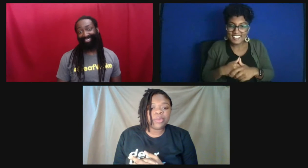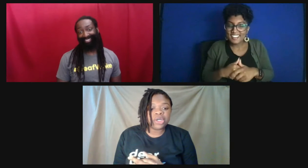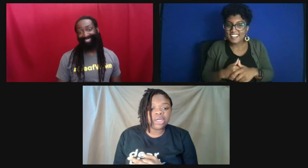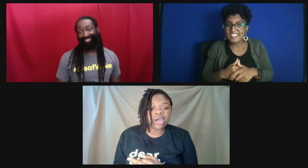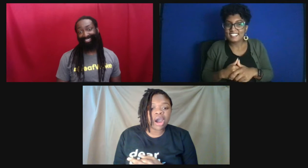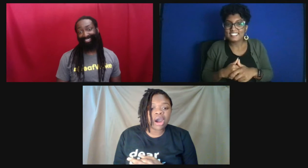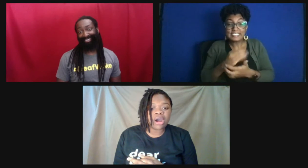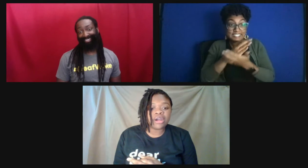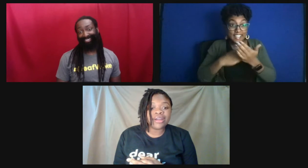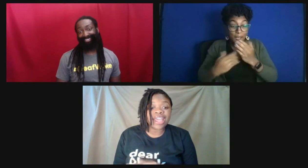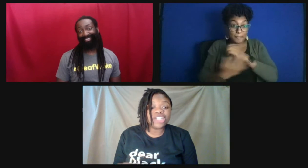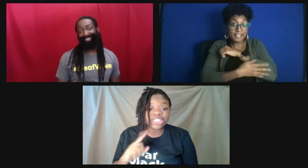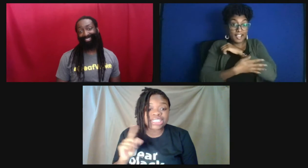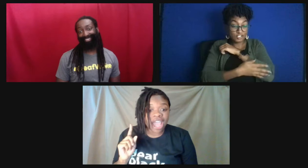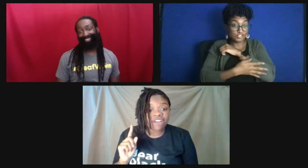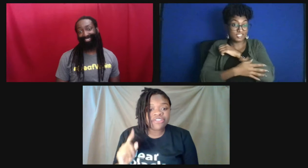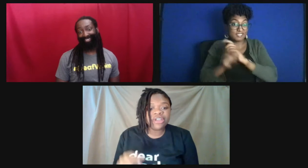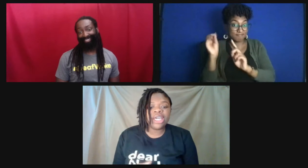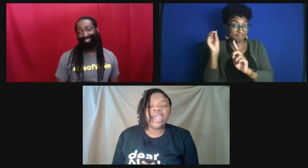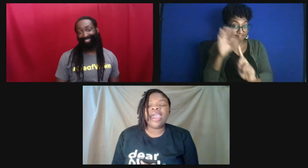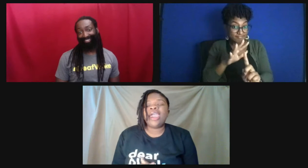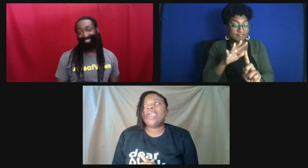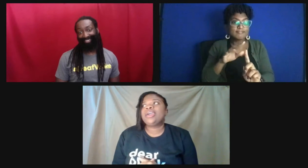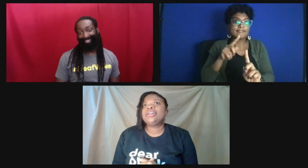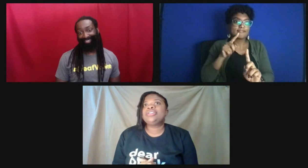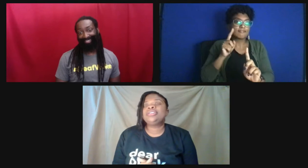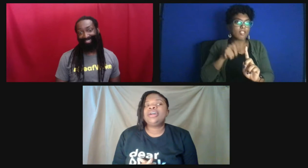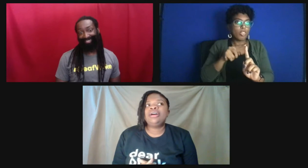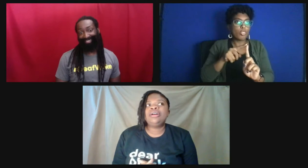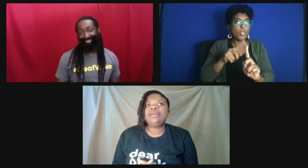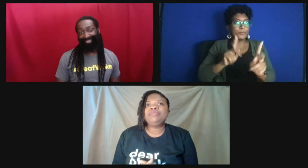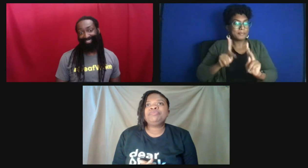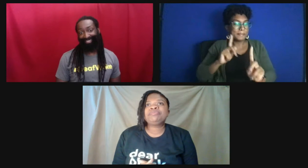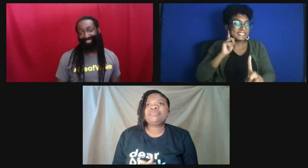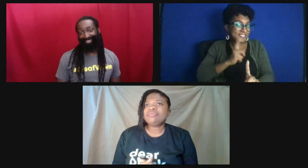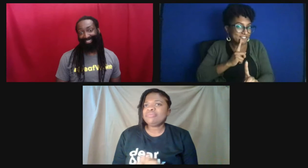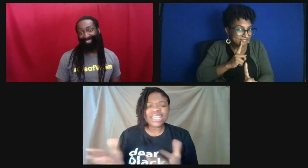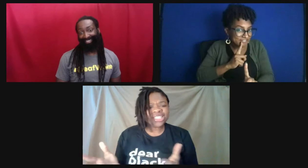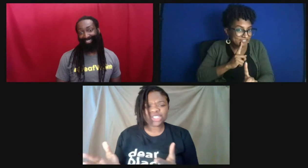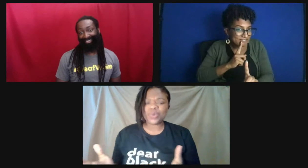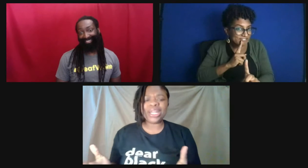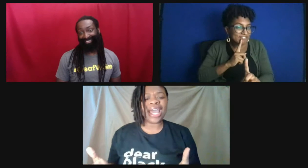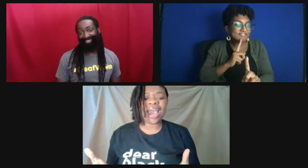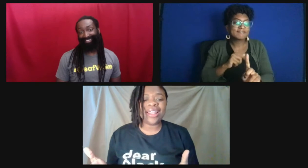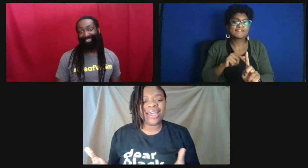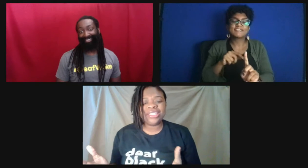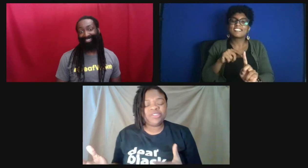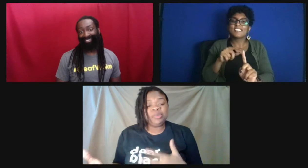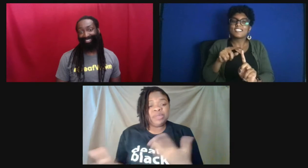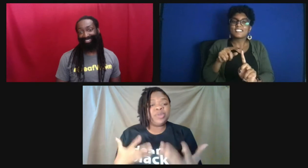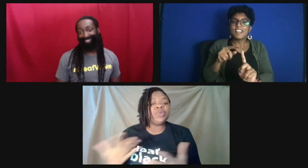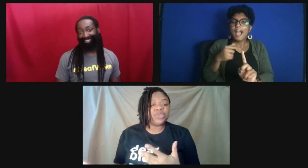in the book are actually deaf and I just wanted to highlight different people